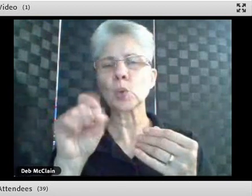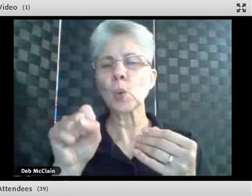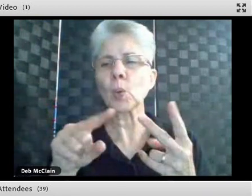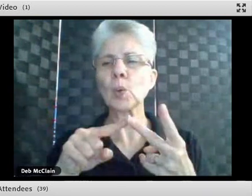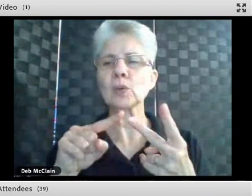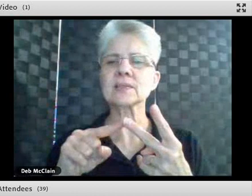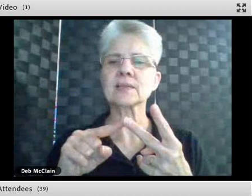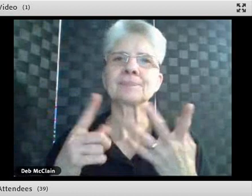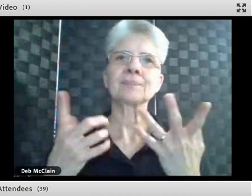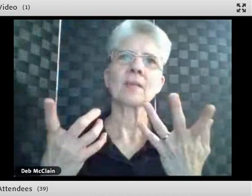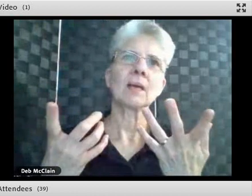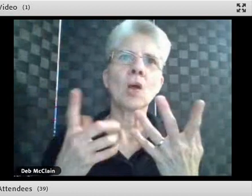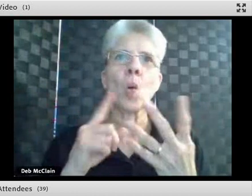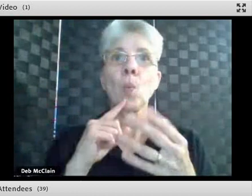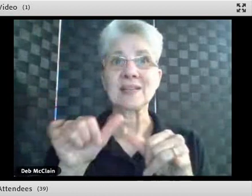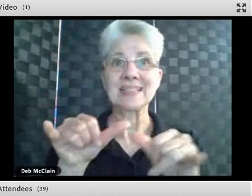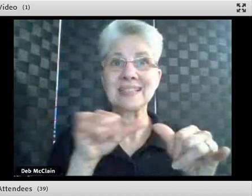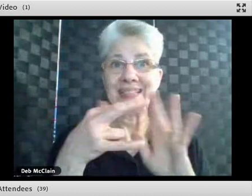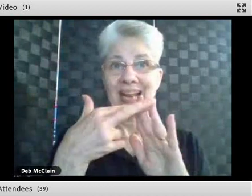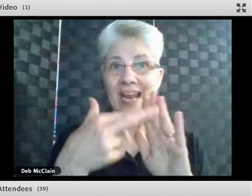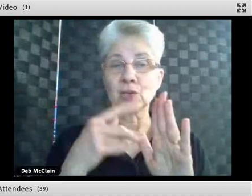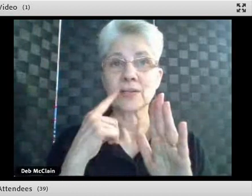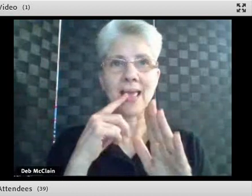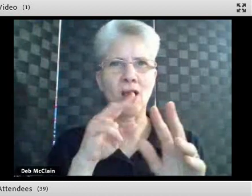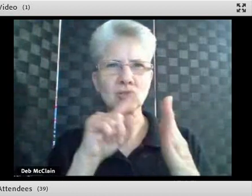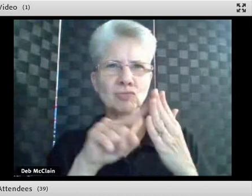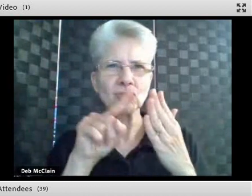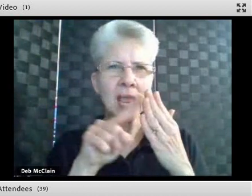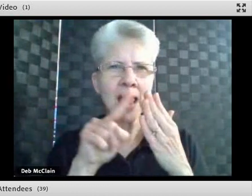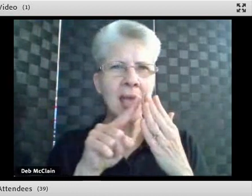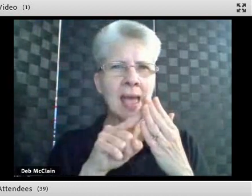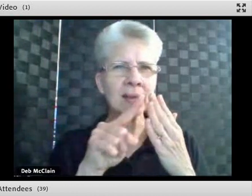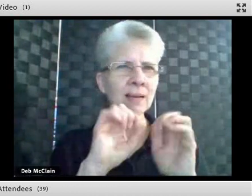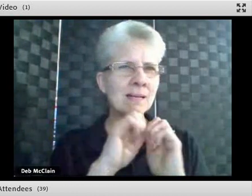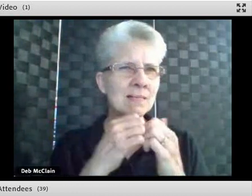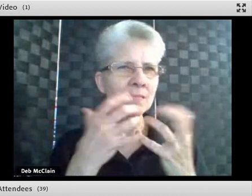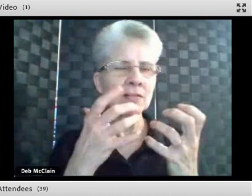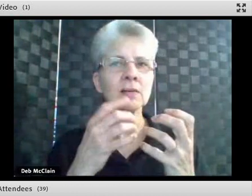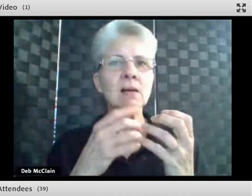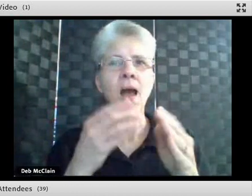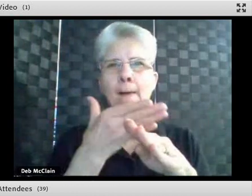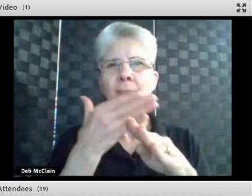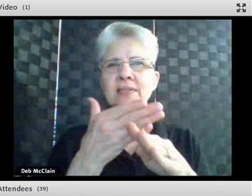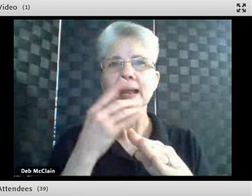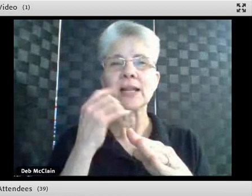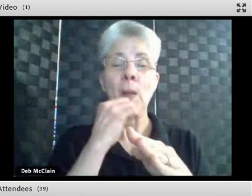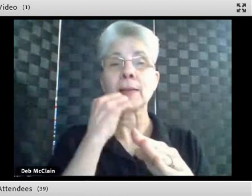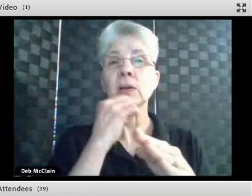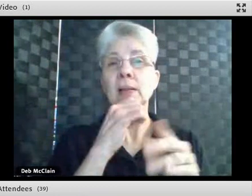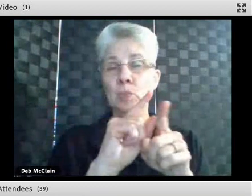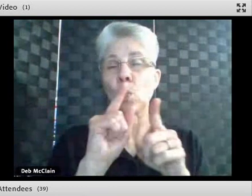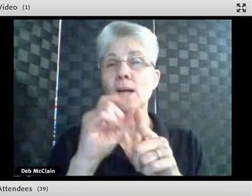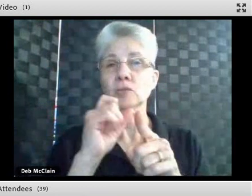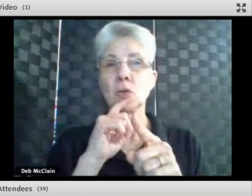or standards that they are looking into. It's updated fairly regularly as well, so you can be sure